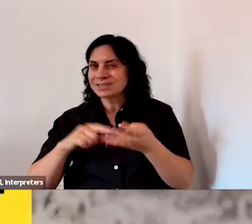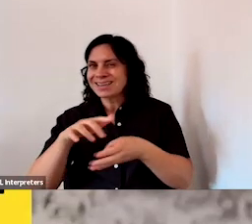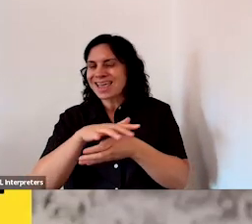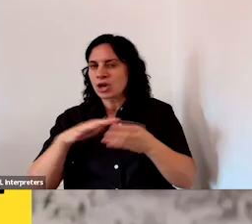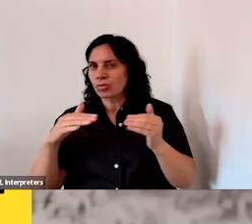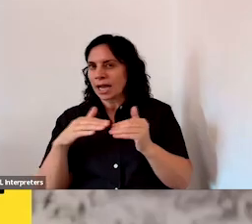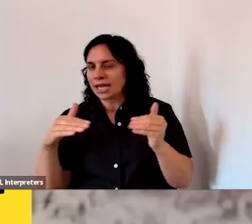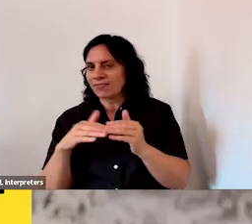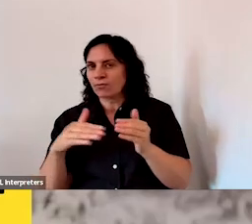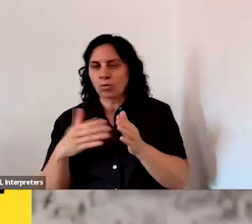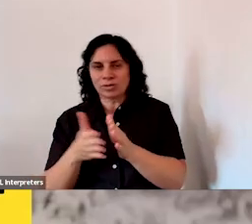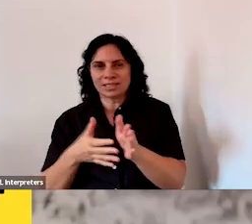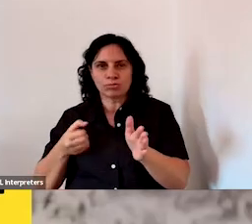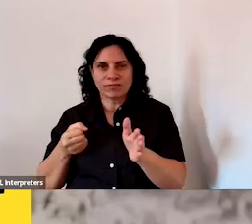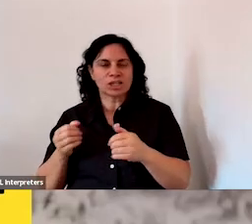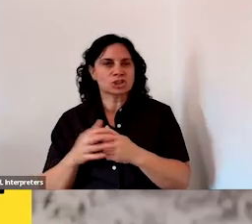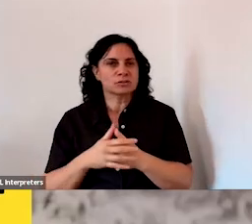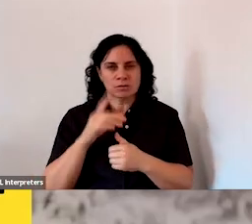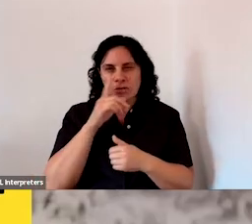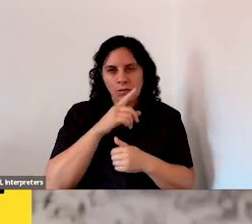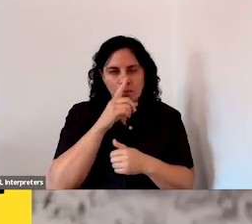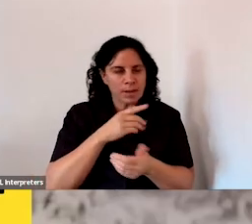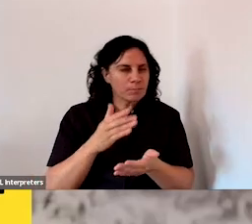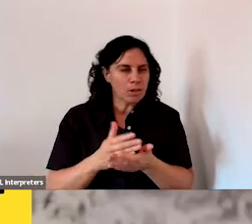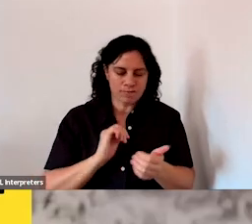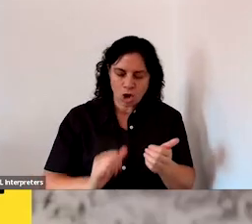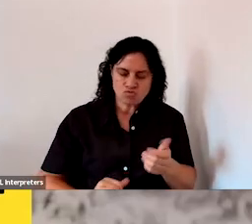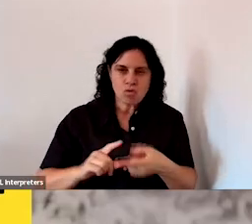whether or not people live in rural or urban settings,